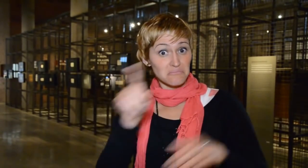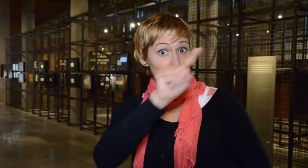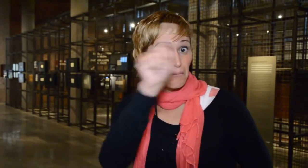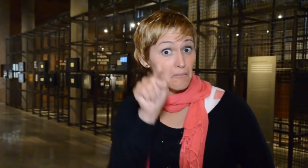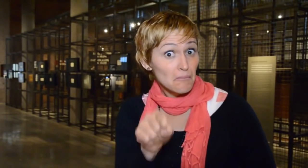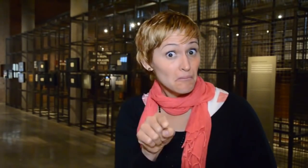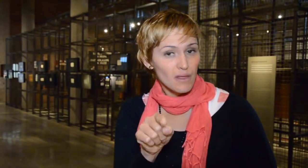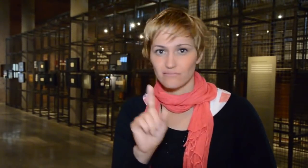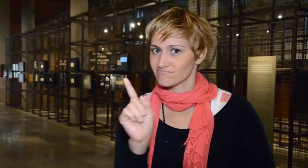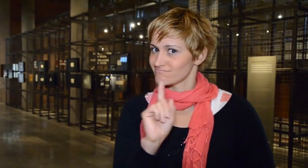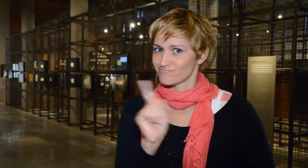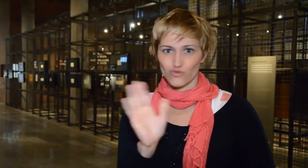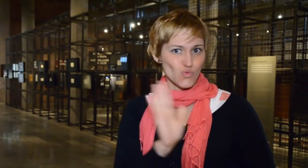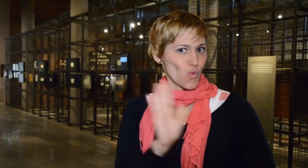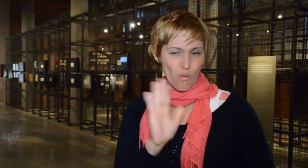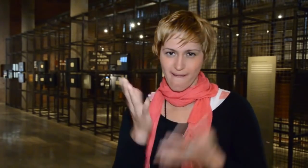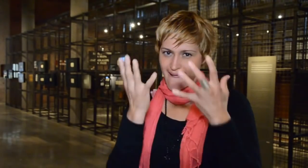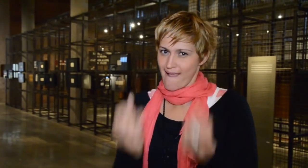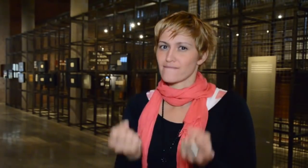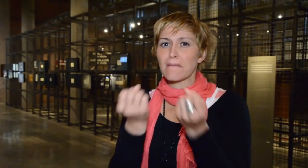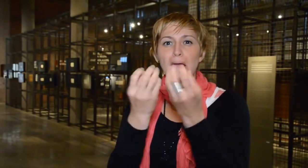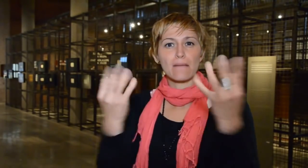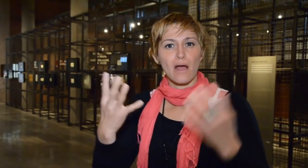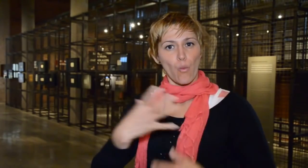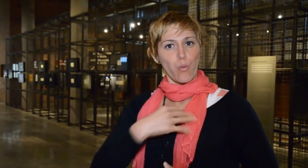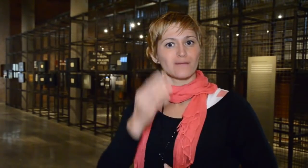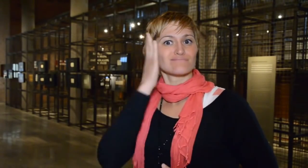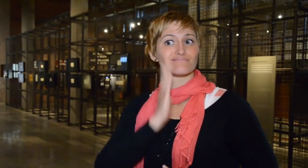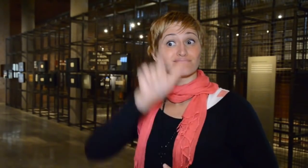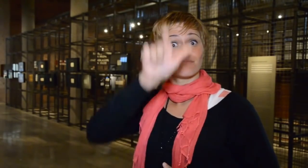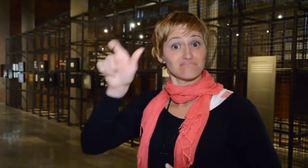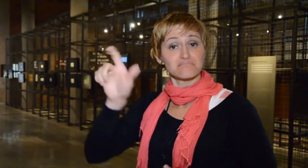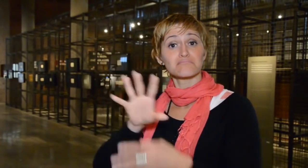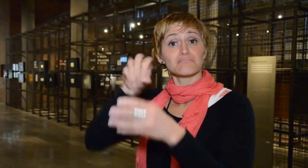the government and citizens, who were against the